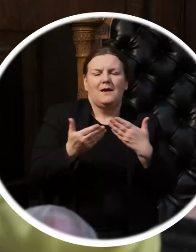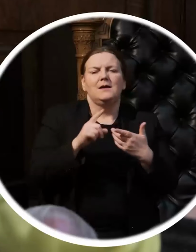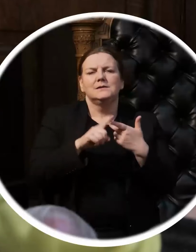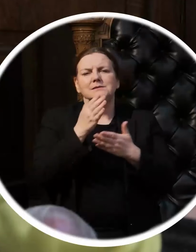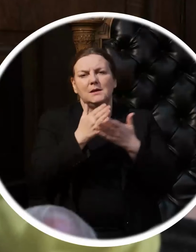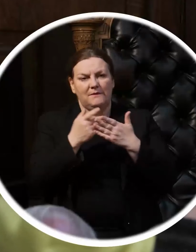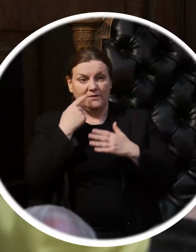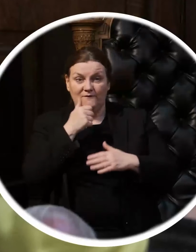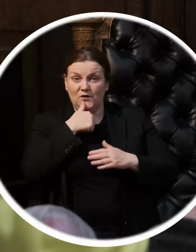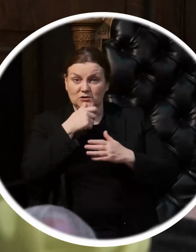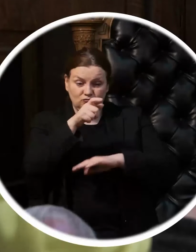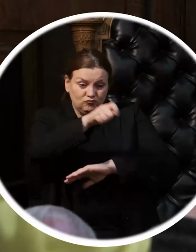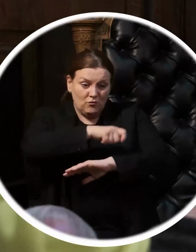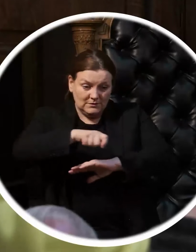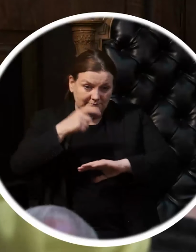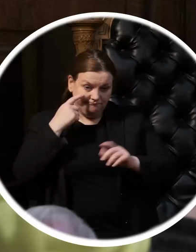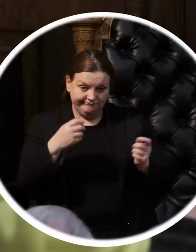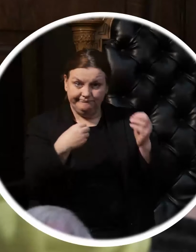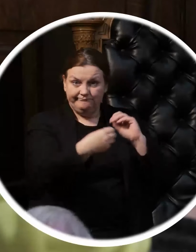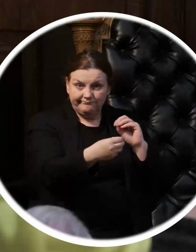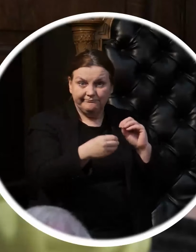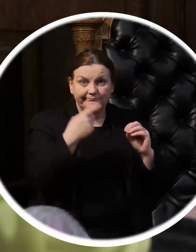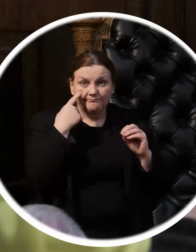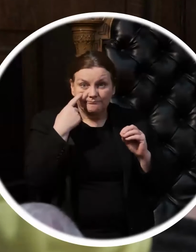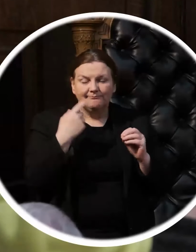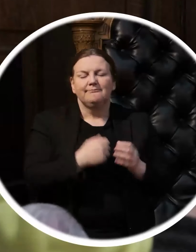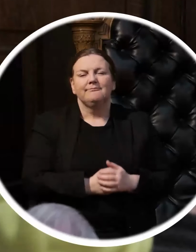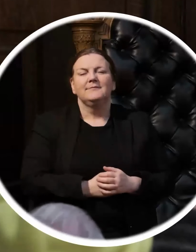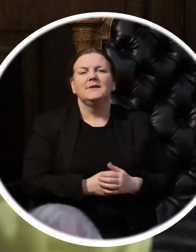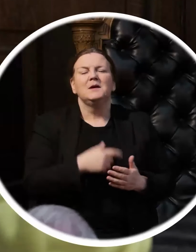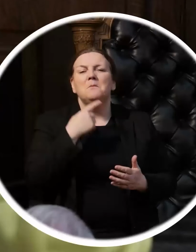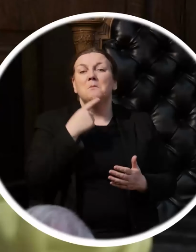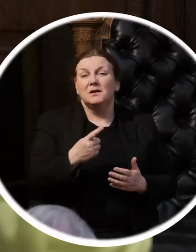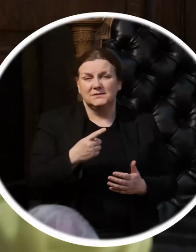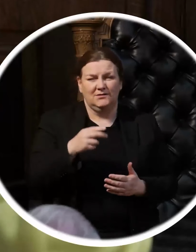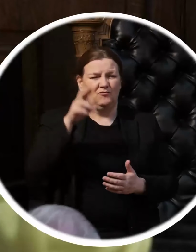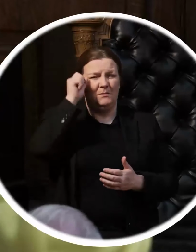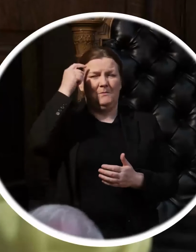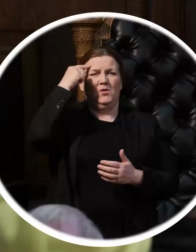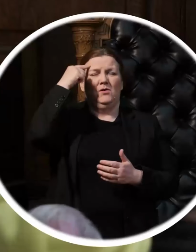original drawings. But one thing I want you to bear in mind is these are all very,